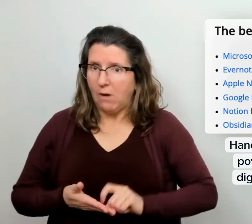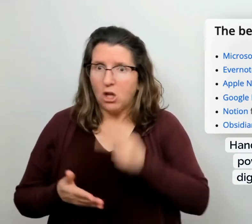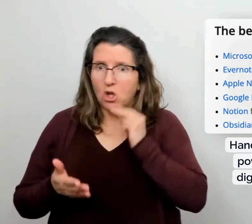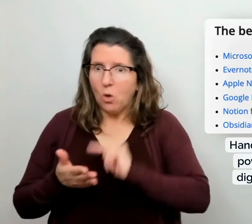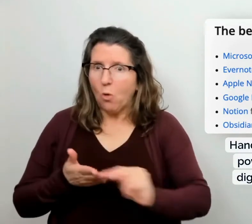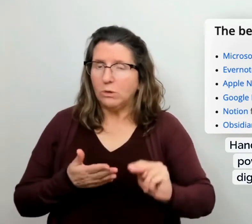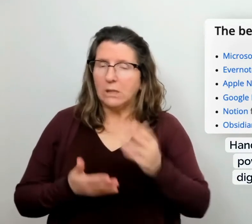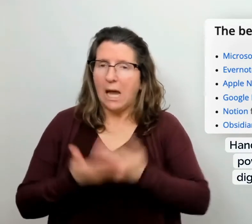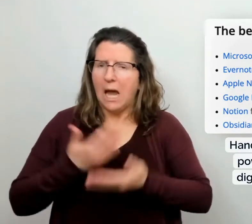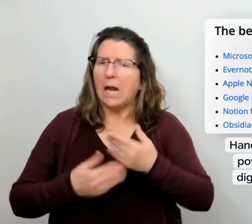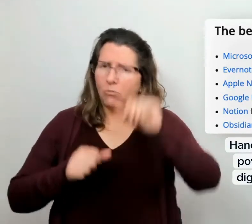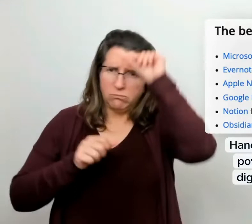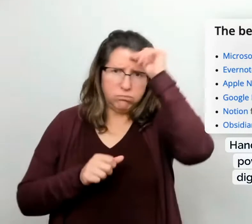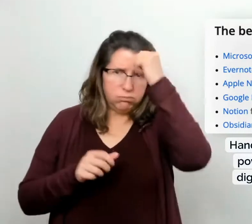Handwritten notes are even more effective than taking notes on a laptop.